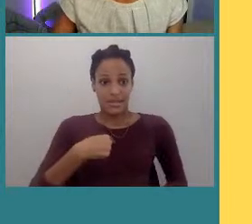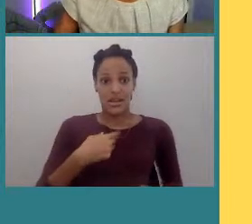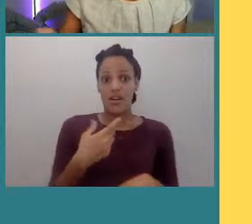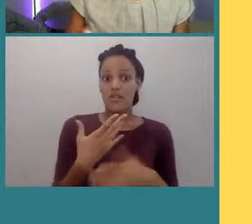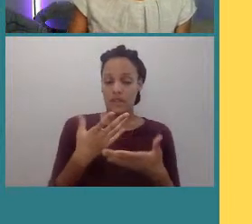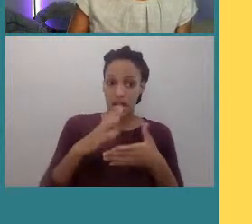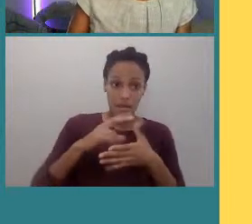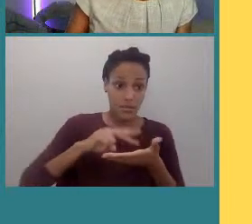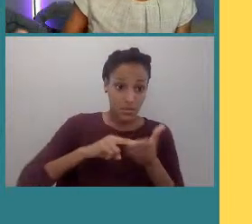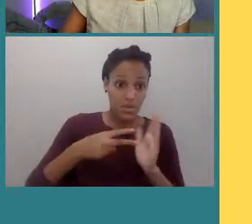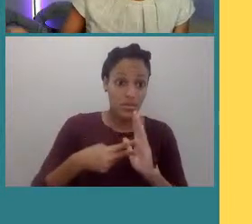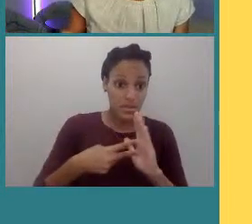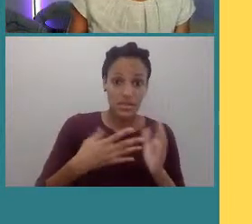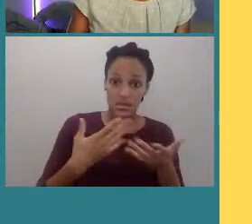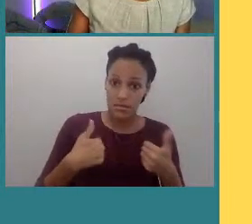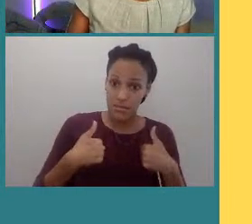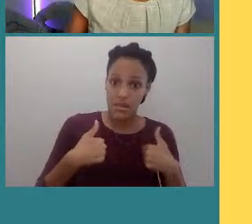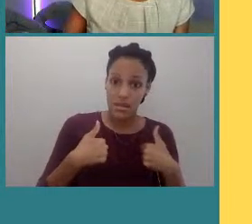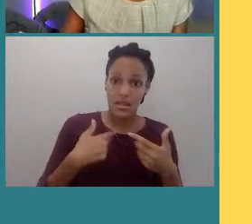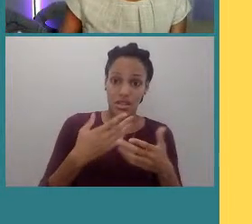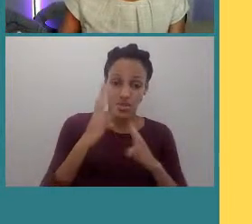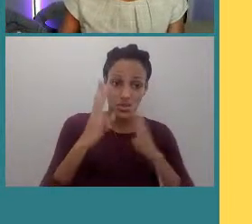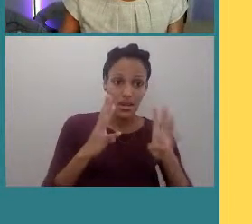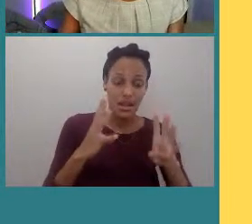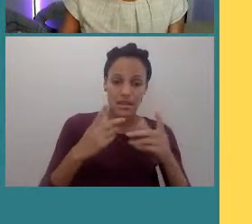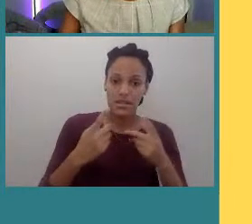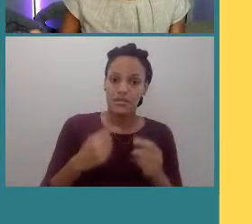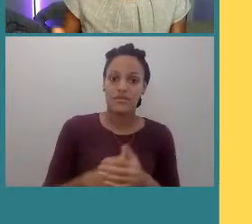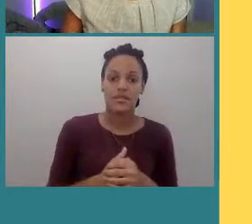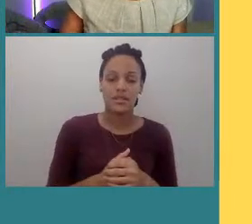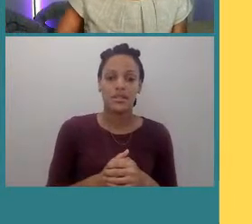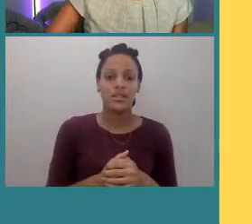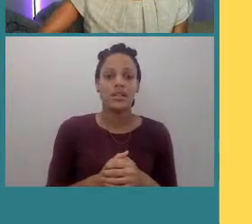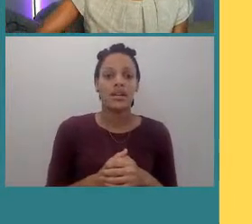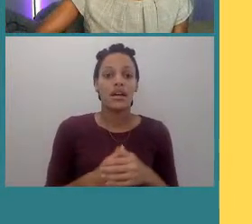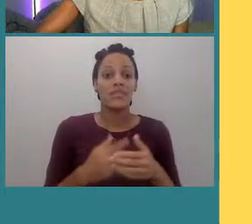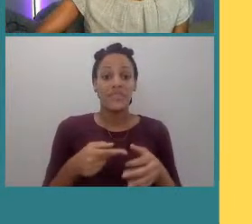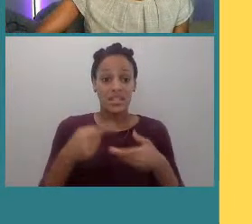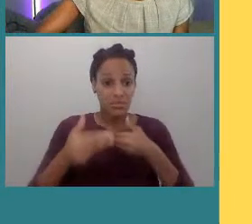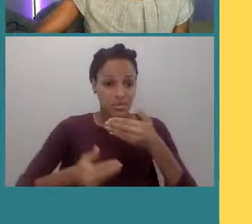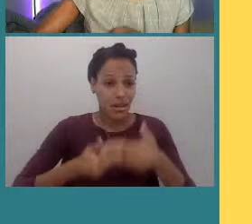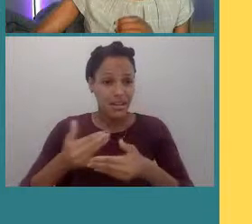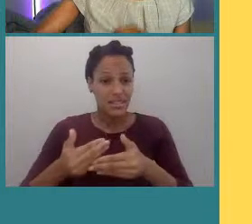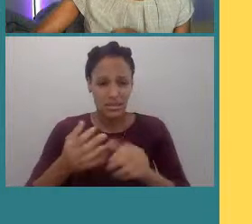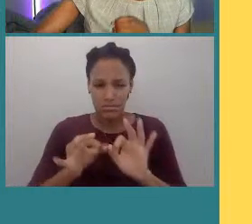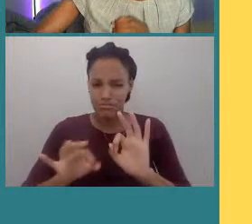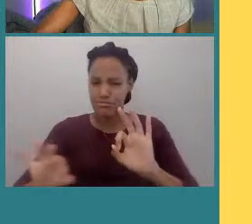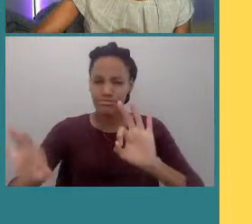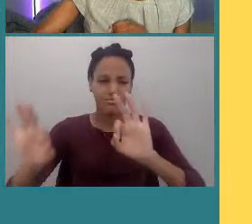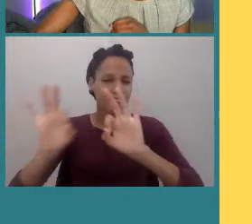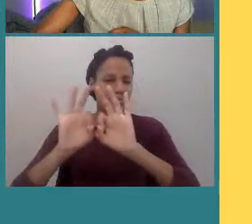this. This is the key. This is the process that is the key to creating not only an economic